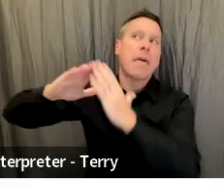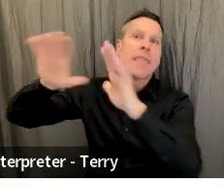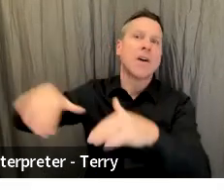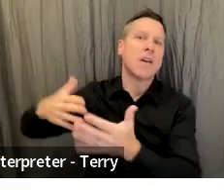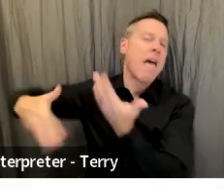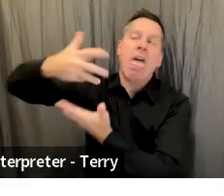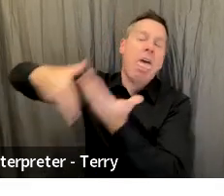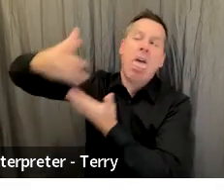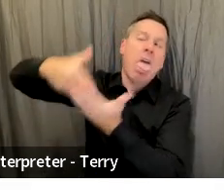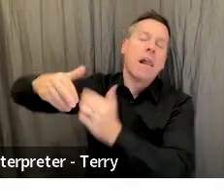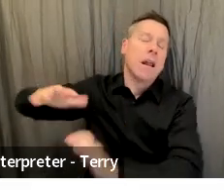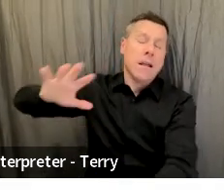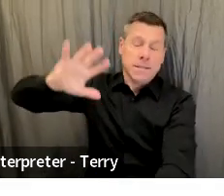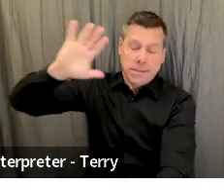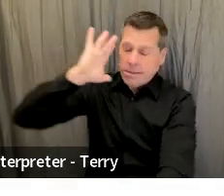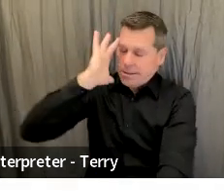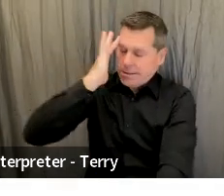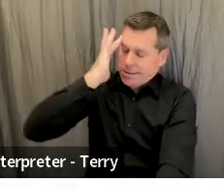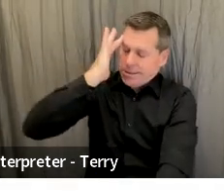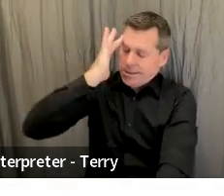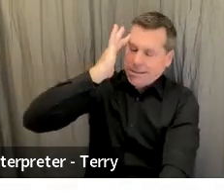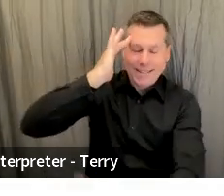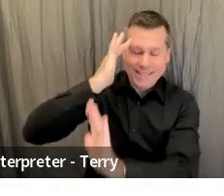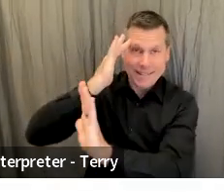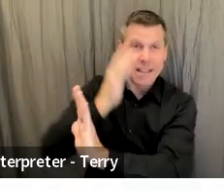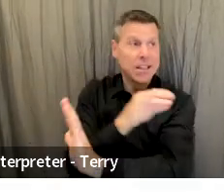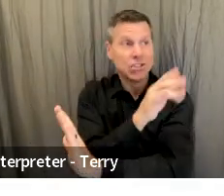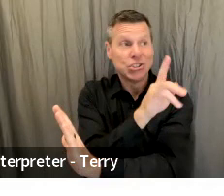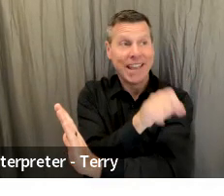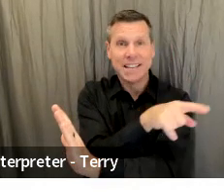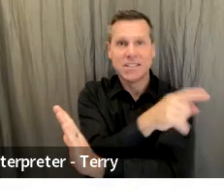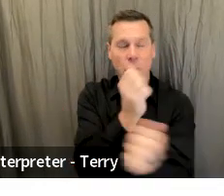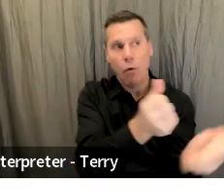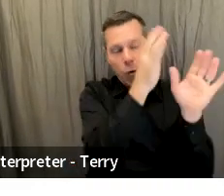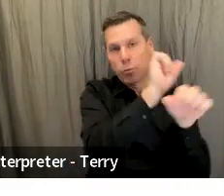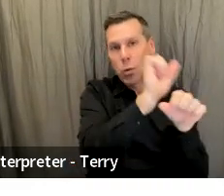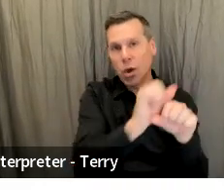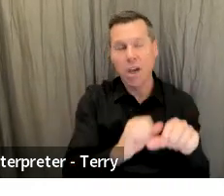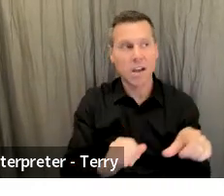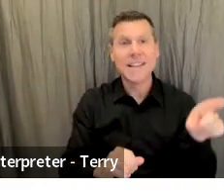And Jackie was totally overwhelmed with requests over the summer. She said, Hey, you're pretty good at making home pages.